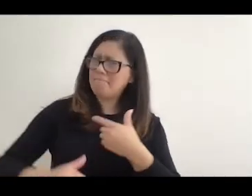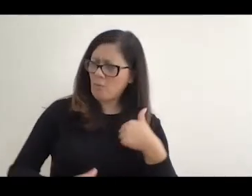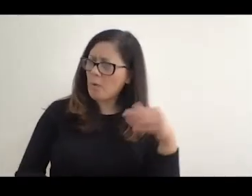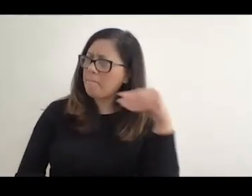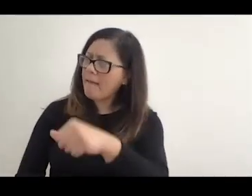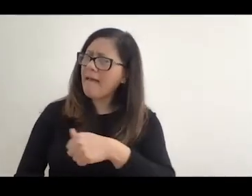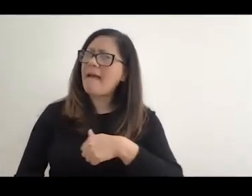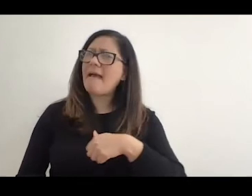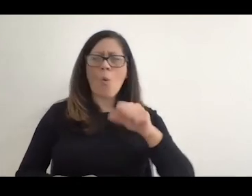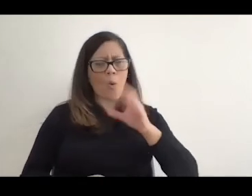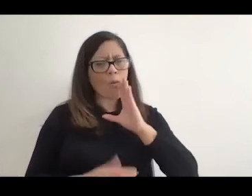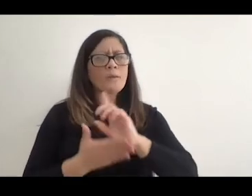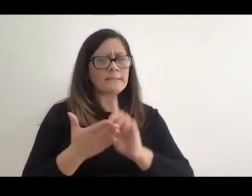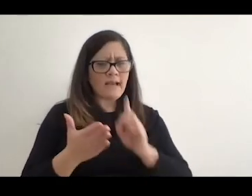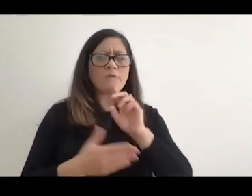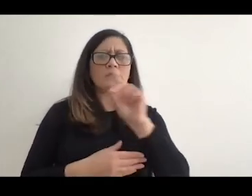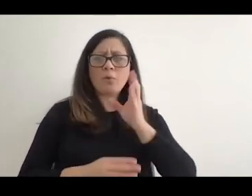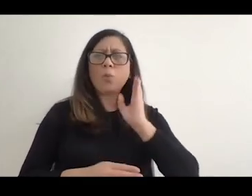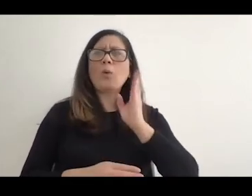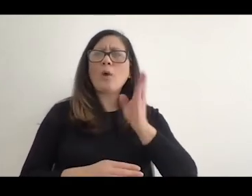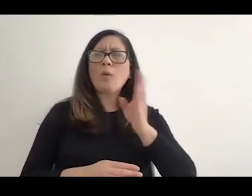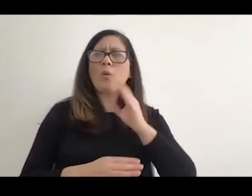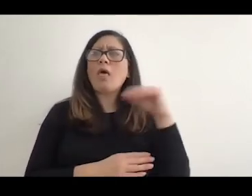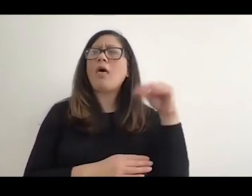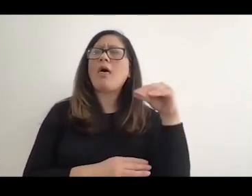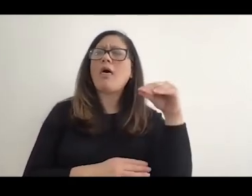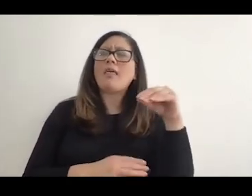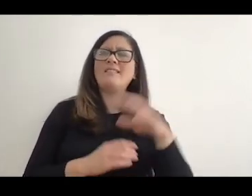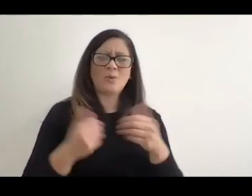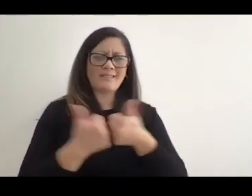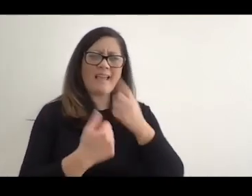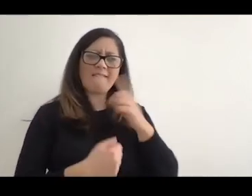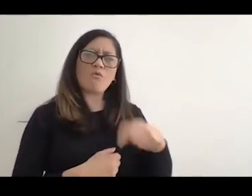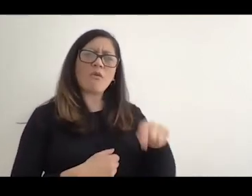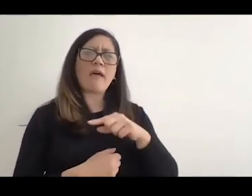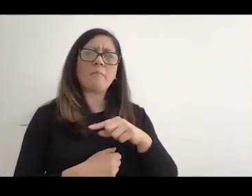design for disability and talk to me and then just it was a game for them. I wasn't mad at them.